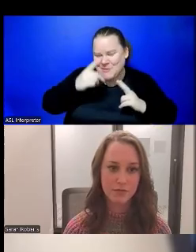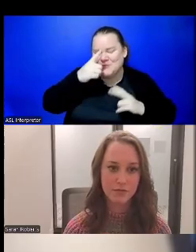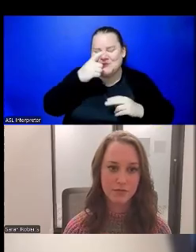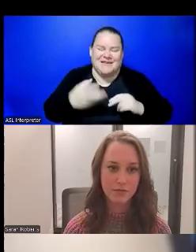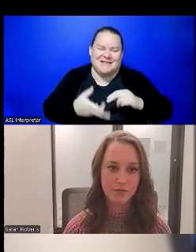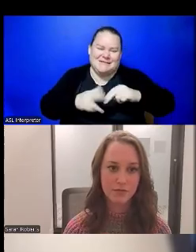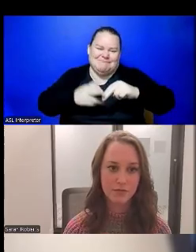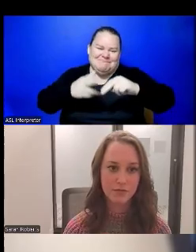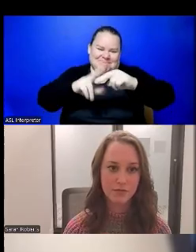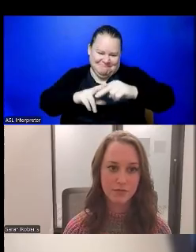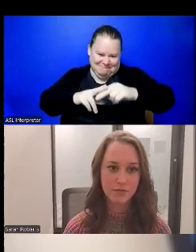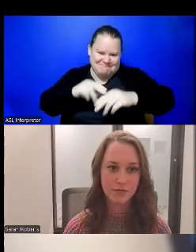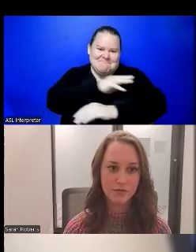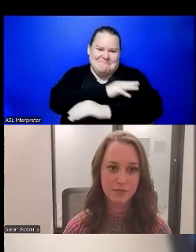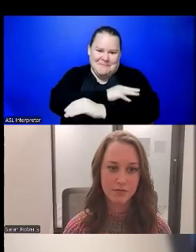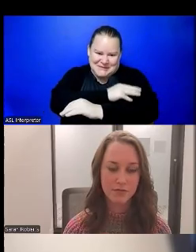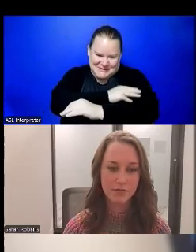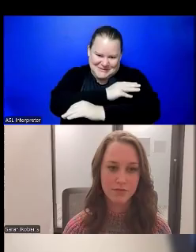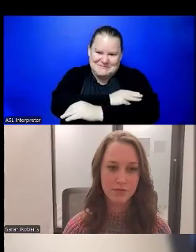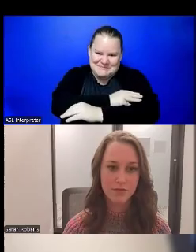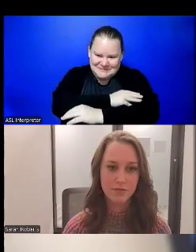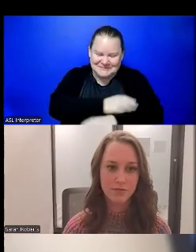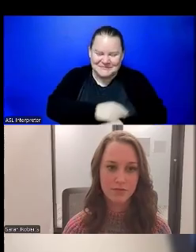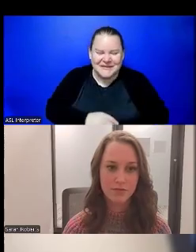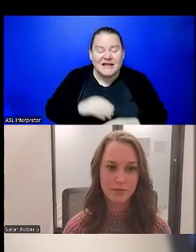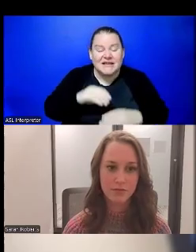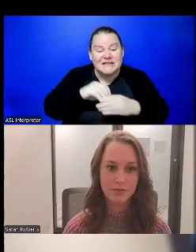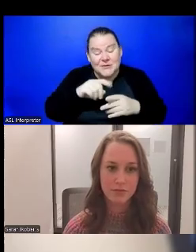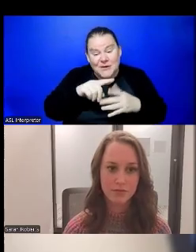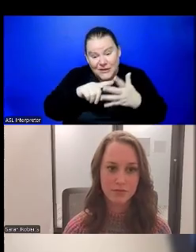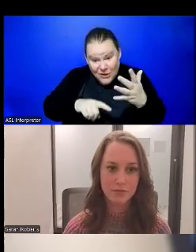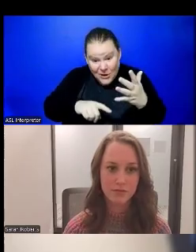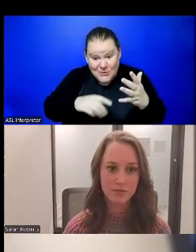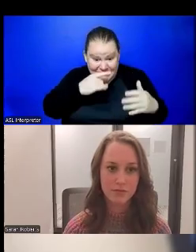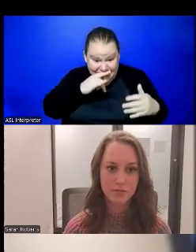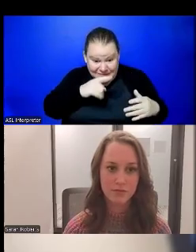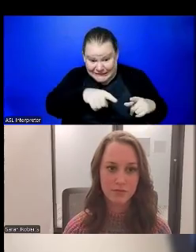building muscle. And so in these kids who have very high fat mass